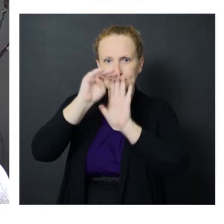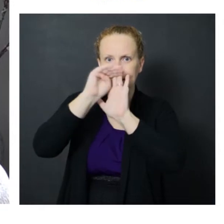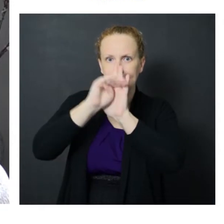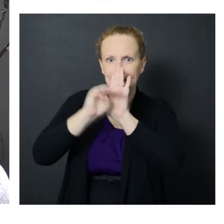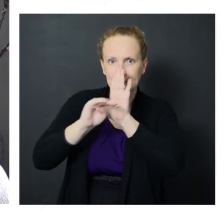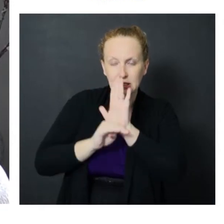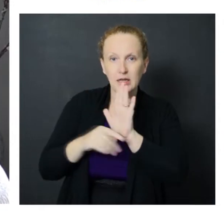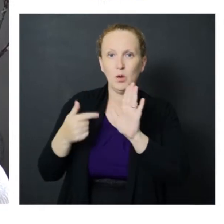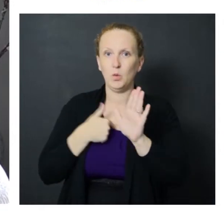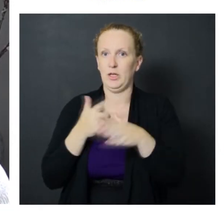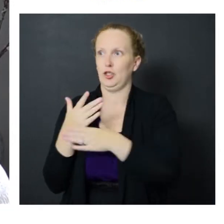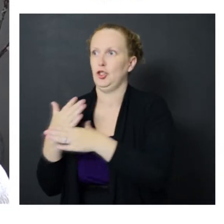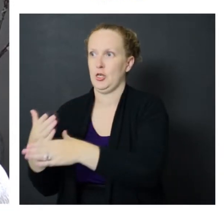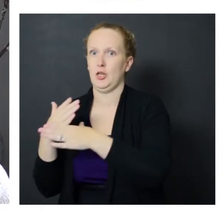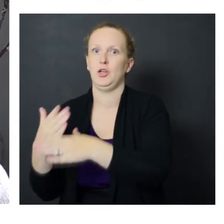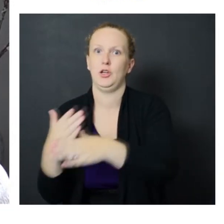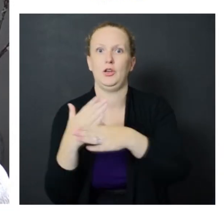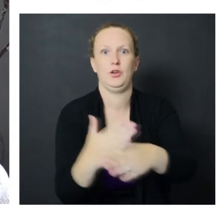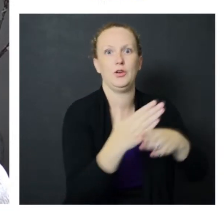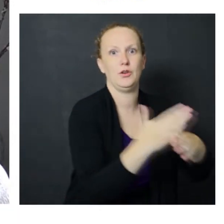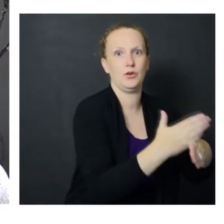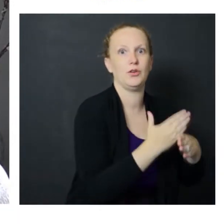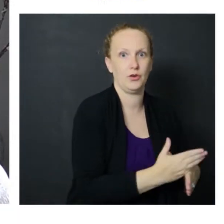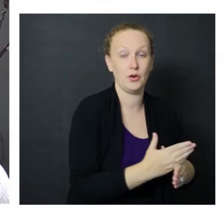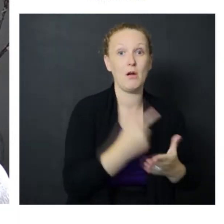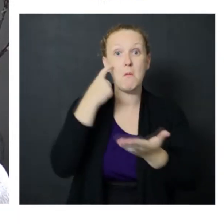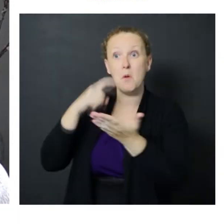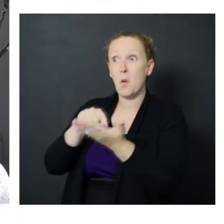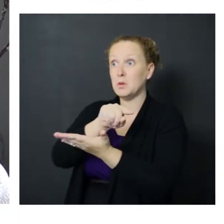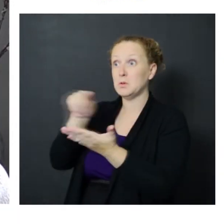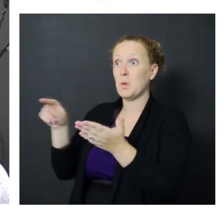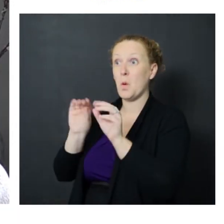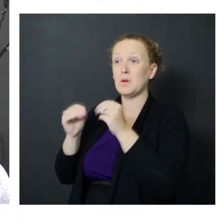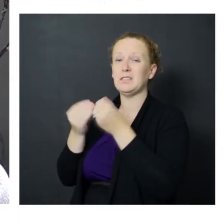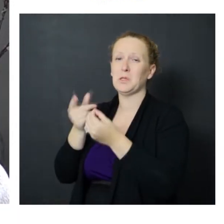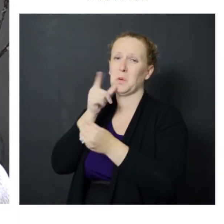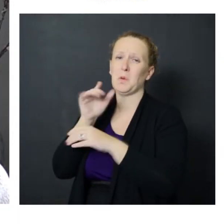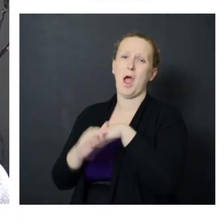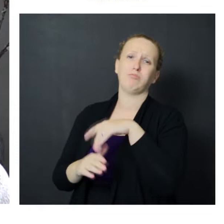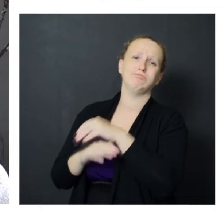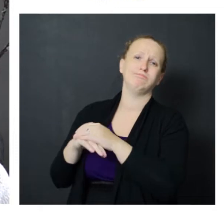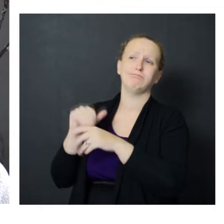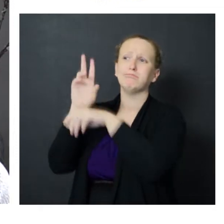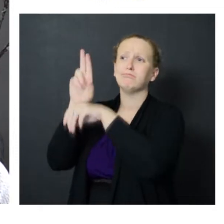is how it's done in this part of the country, and this is how it’s done for this level of, ah, language company or